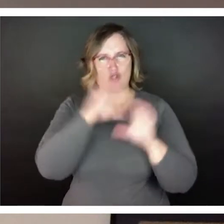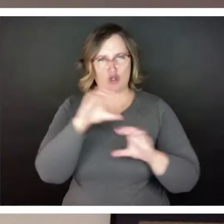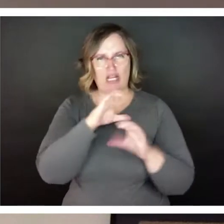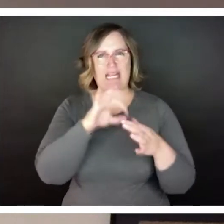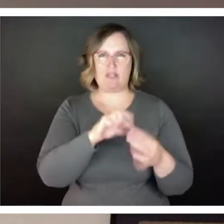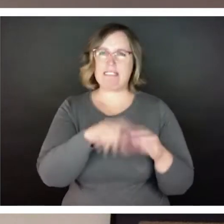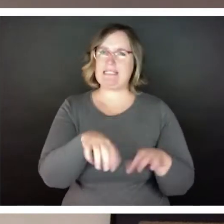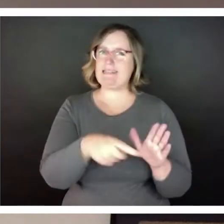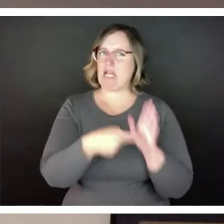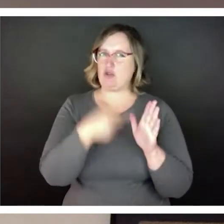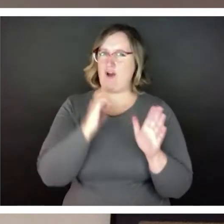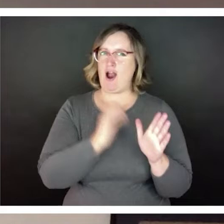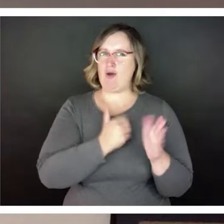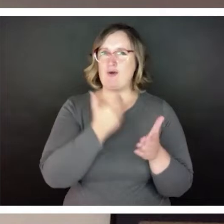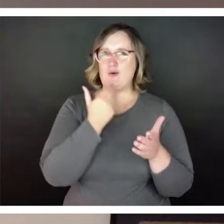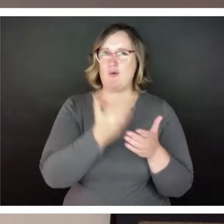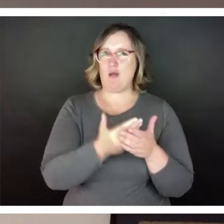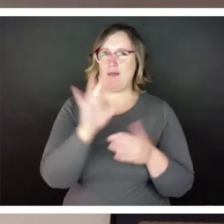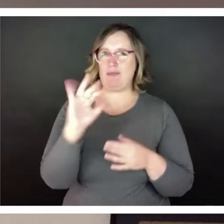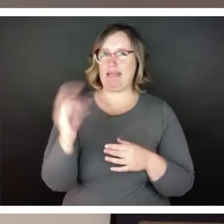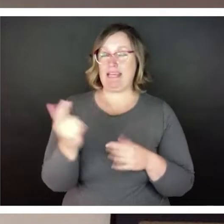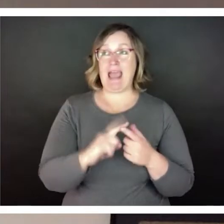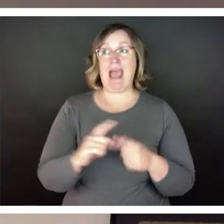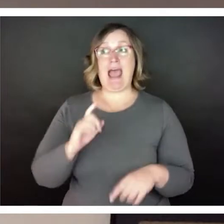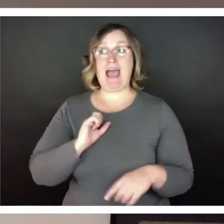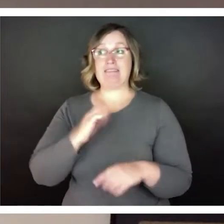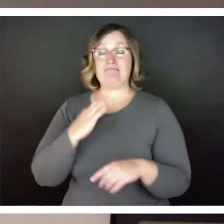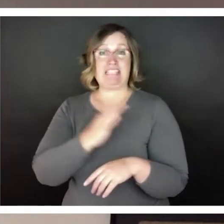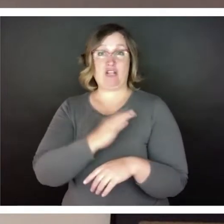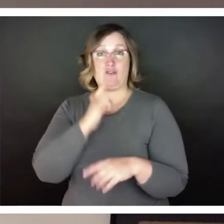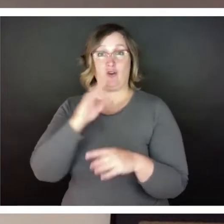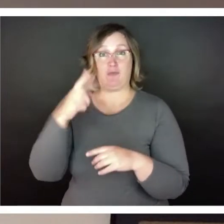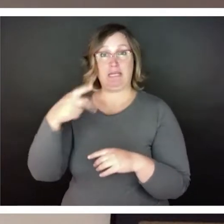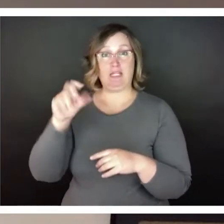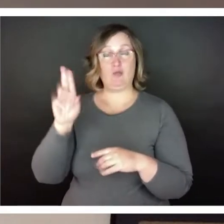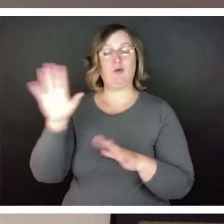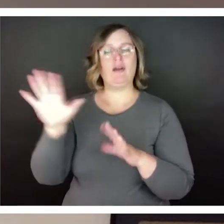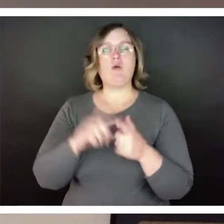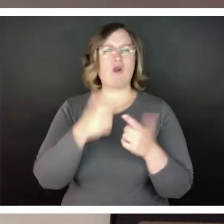As PSU alumni, we will continue not to shy away from the harder conversations because as we have seen